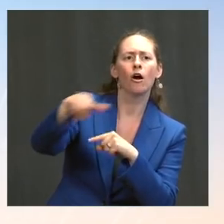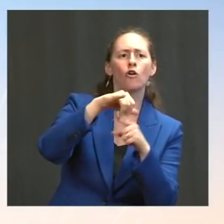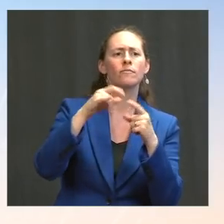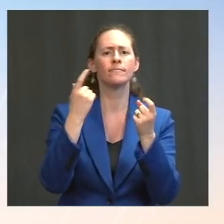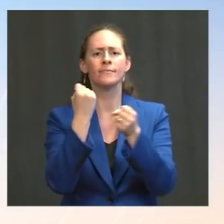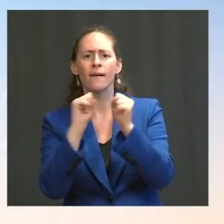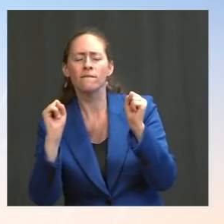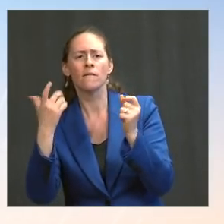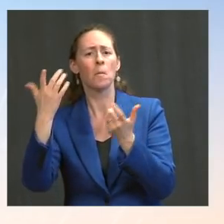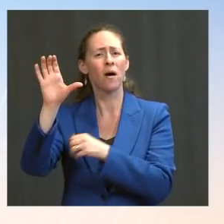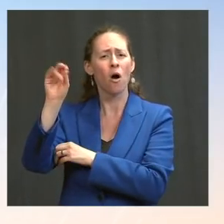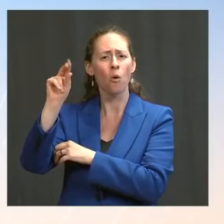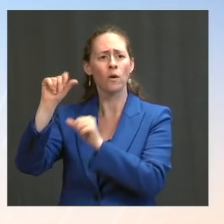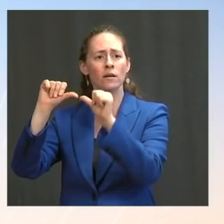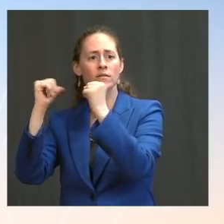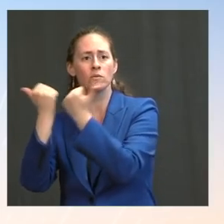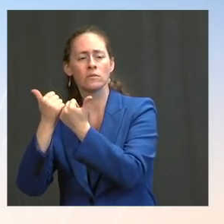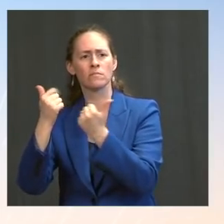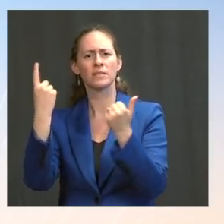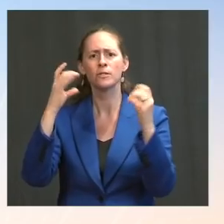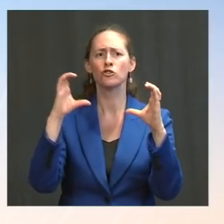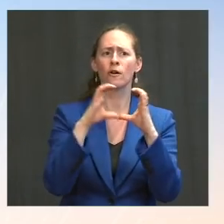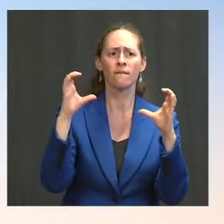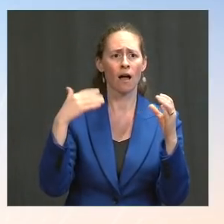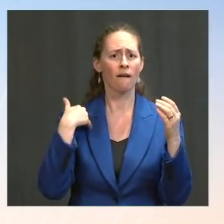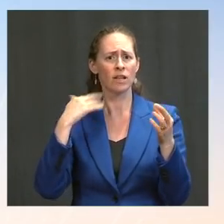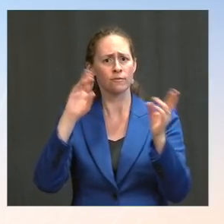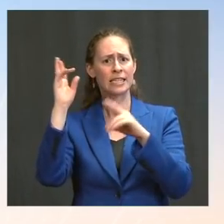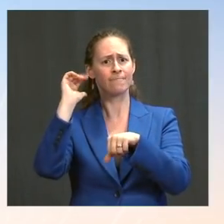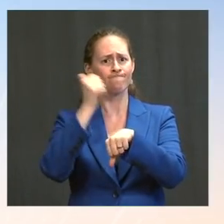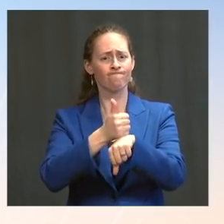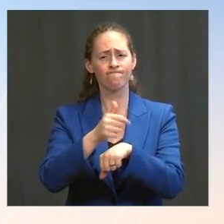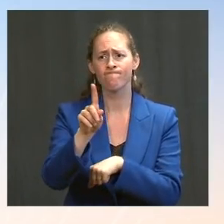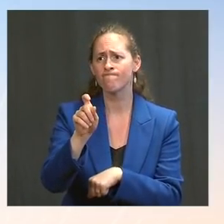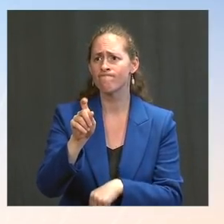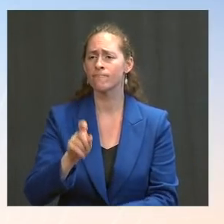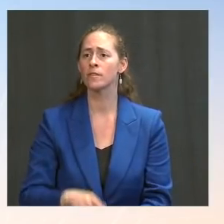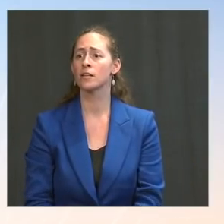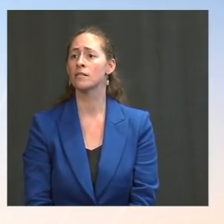is there legislation potentially -- would the White House be supportive of federal legislation